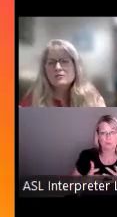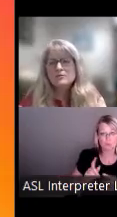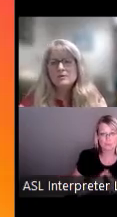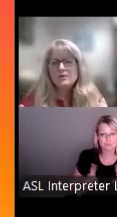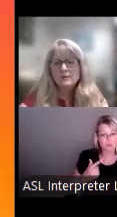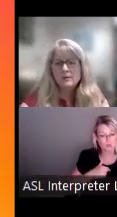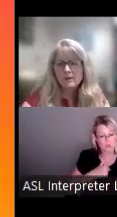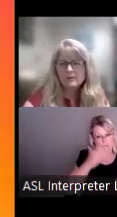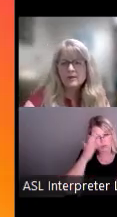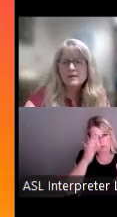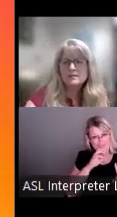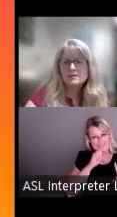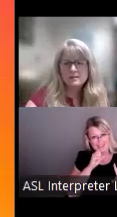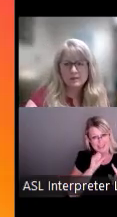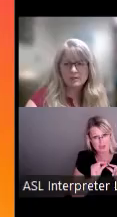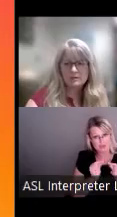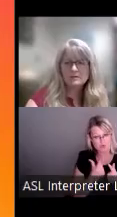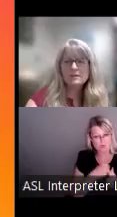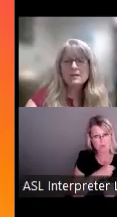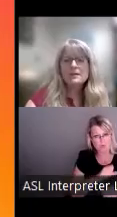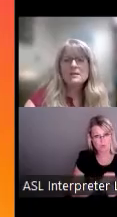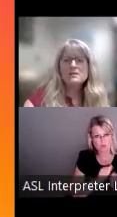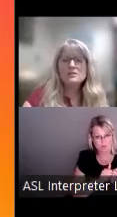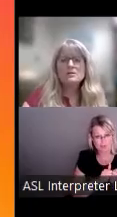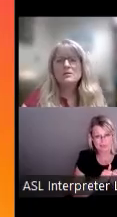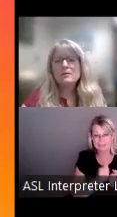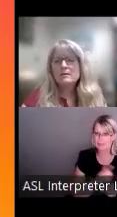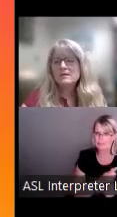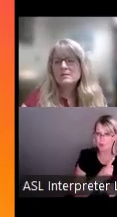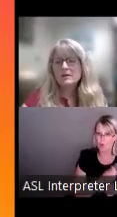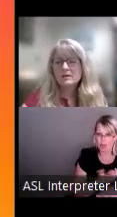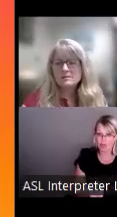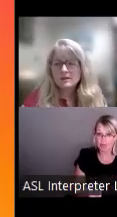the age group that we work with, it's typical to experience